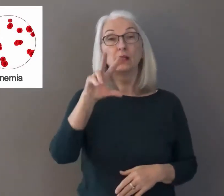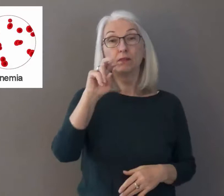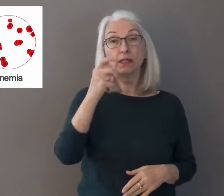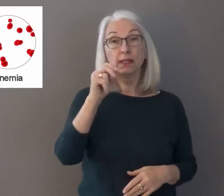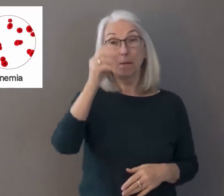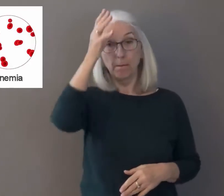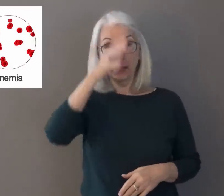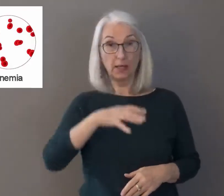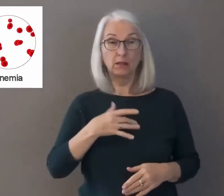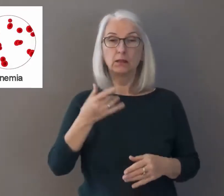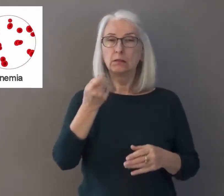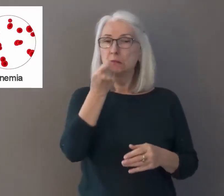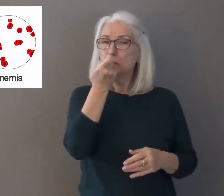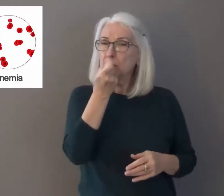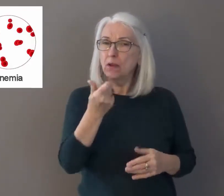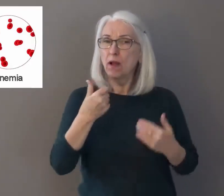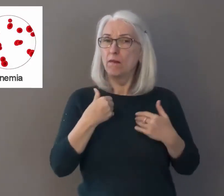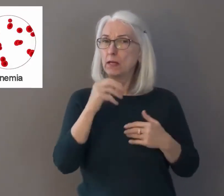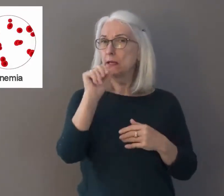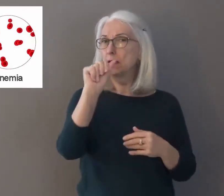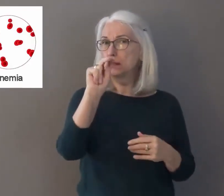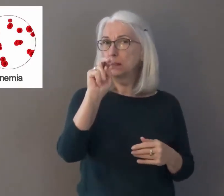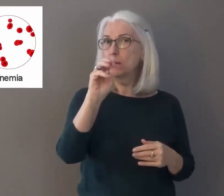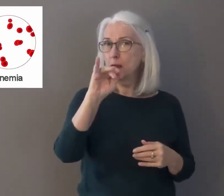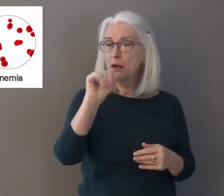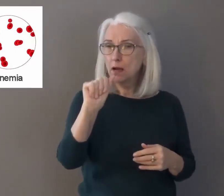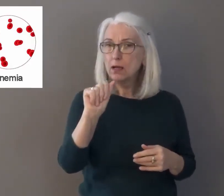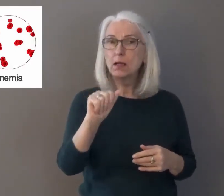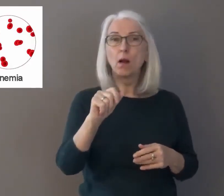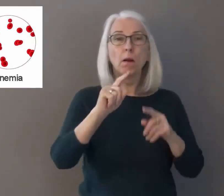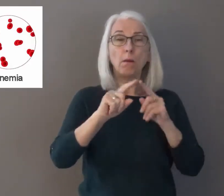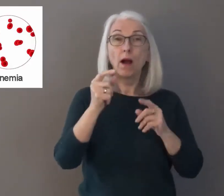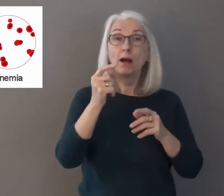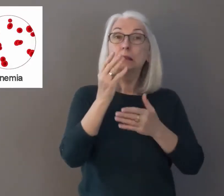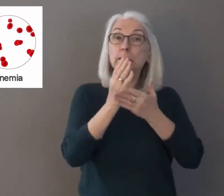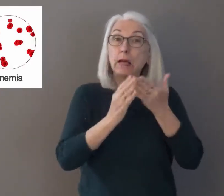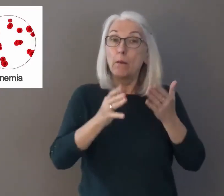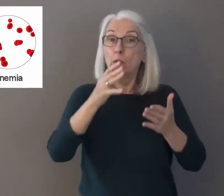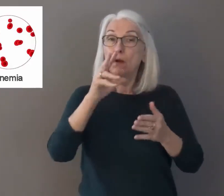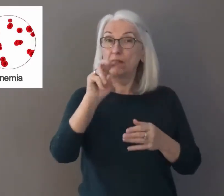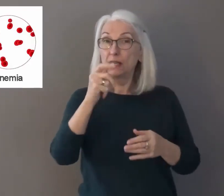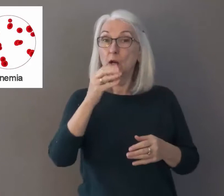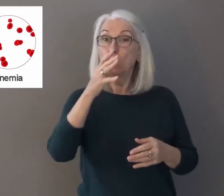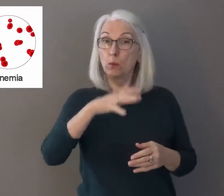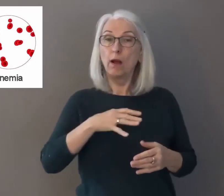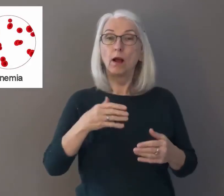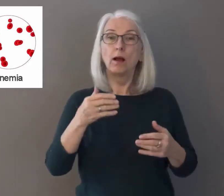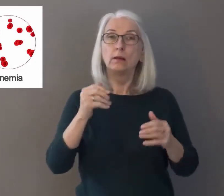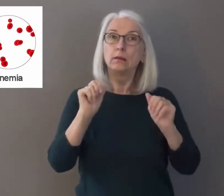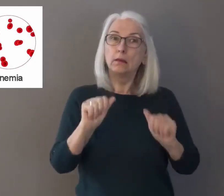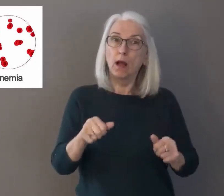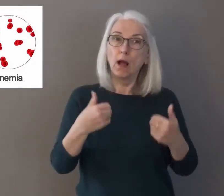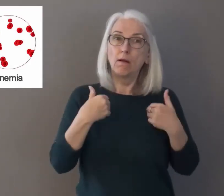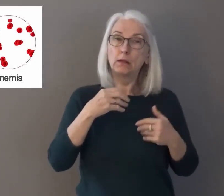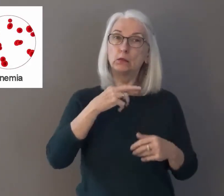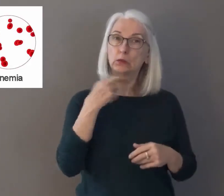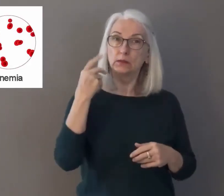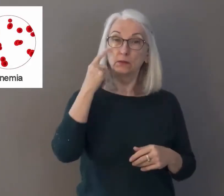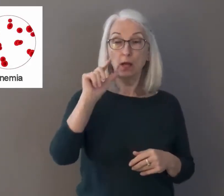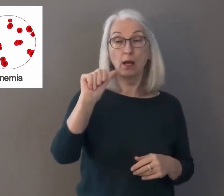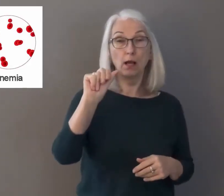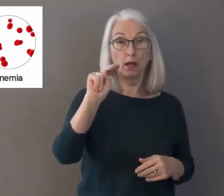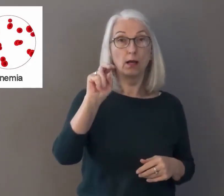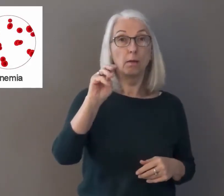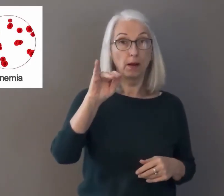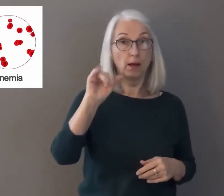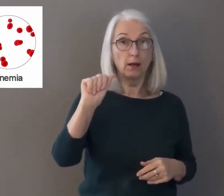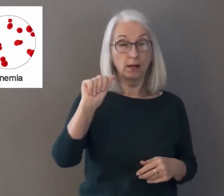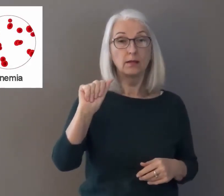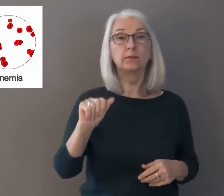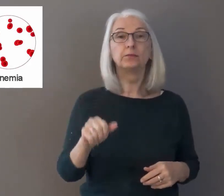Vegan men rarely have anemia, but some vegan women may be at risk for anemia.